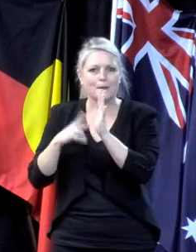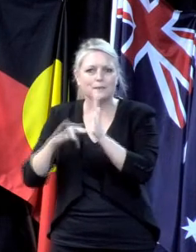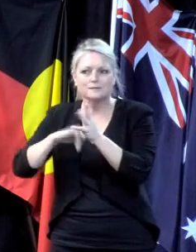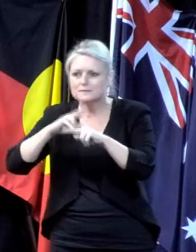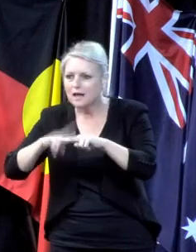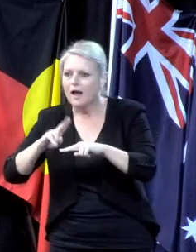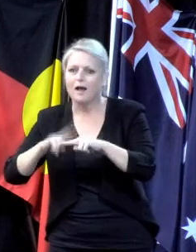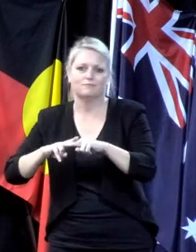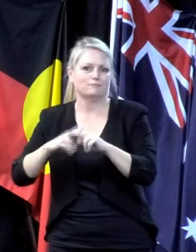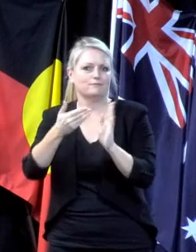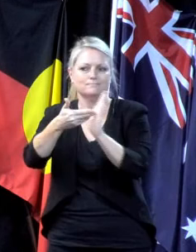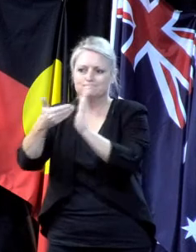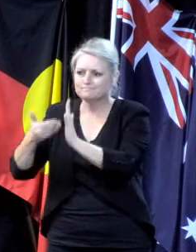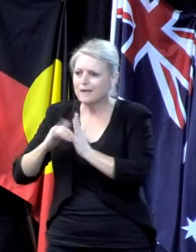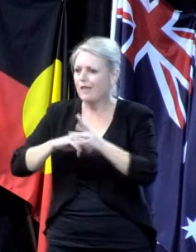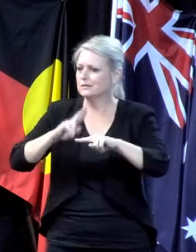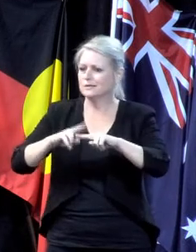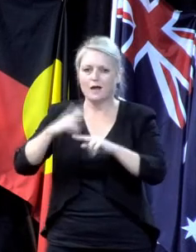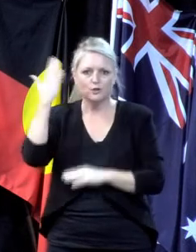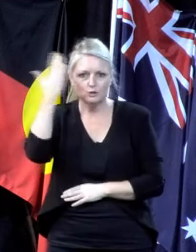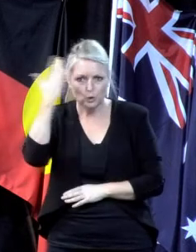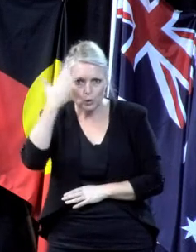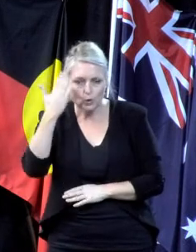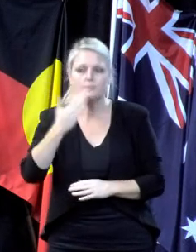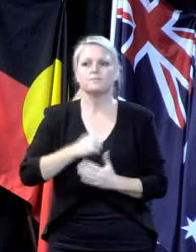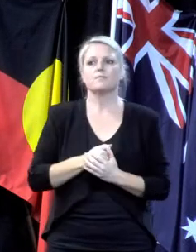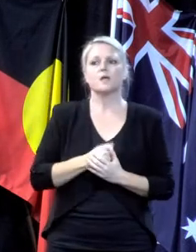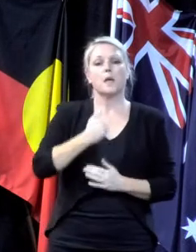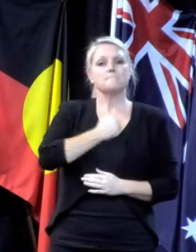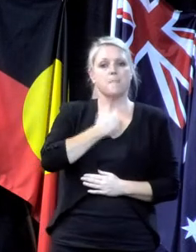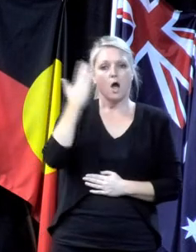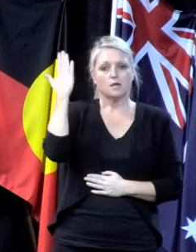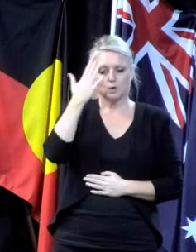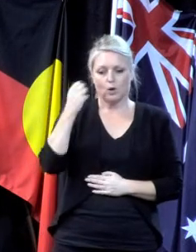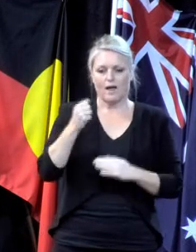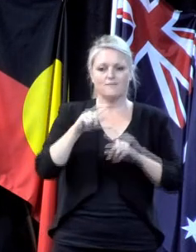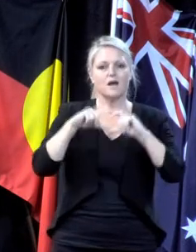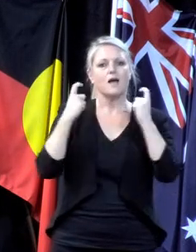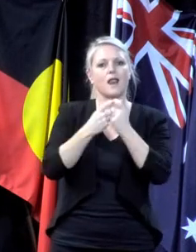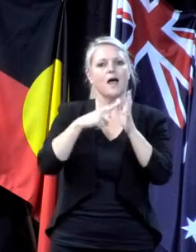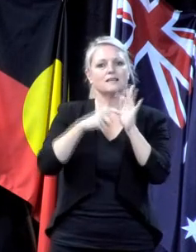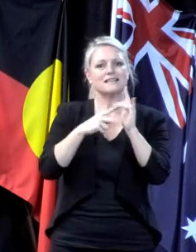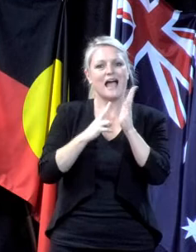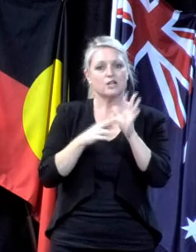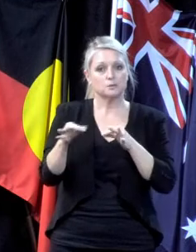we have class action plan meetings where I meet with our teachers twice a year, and we work through they present to me what